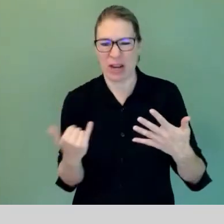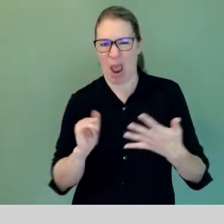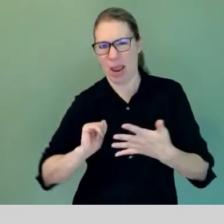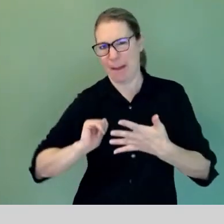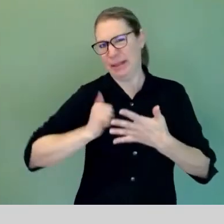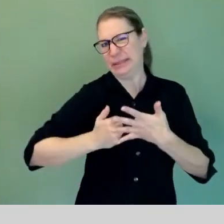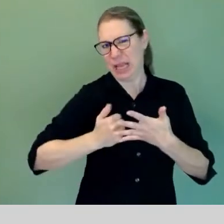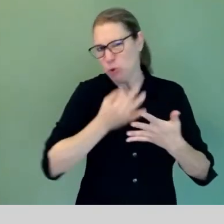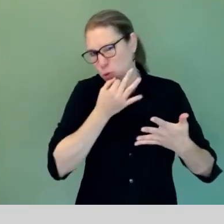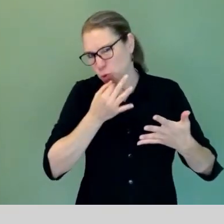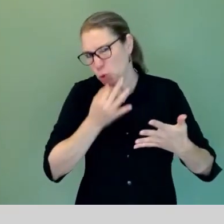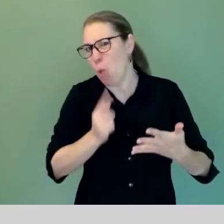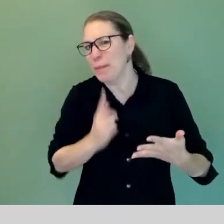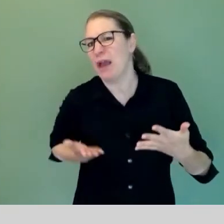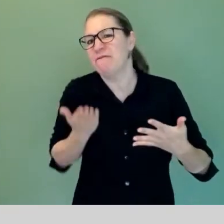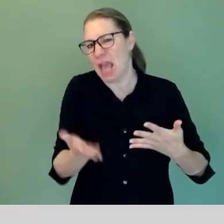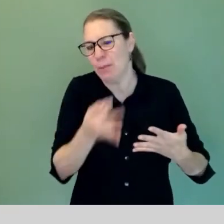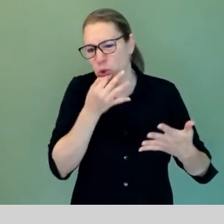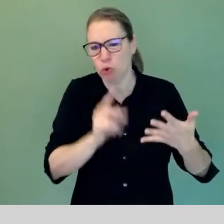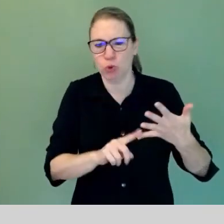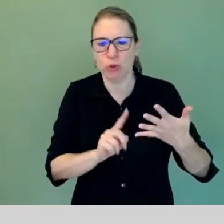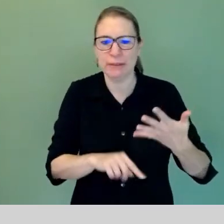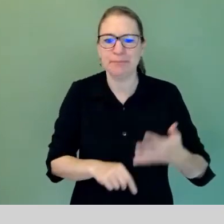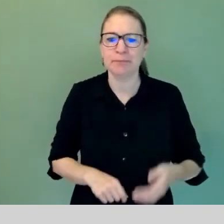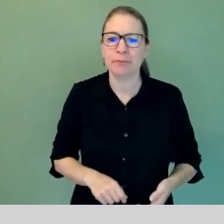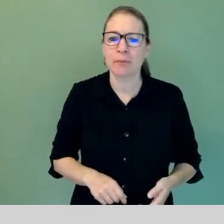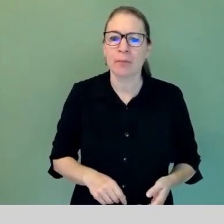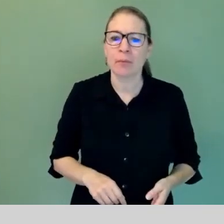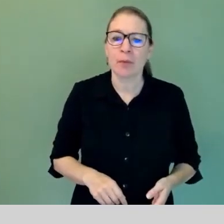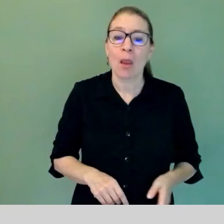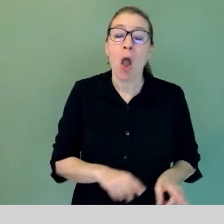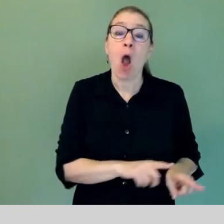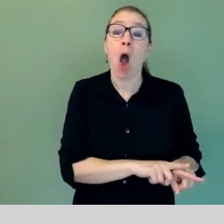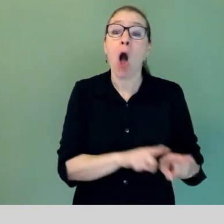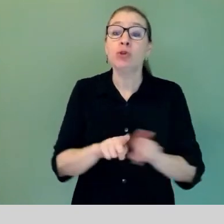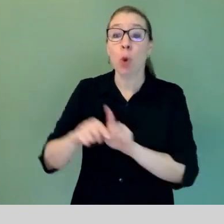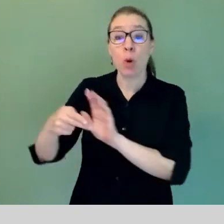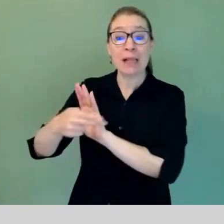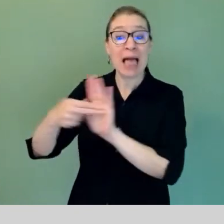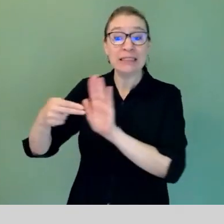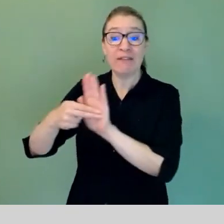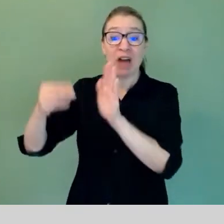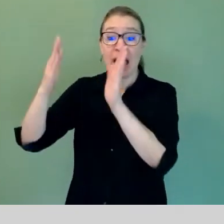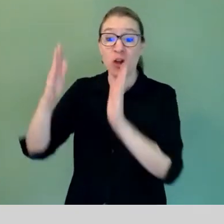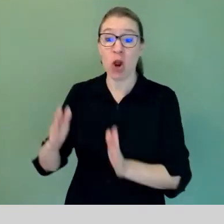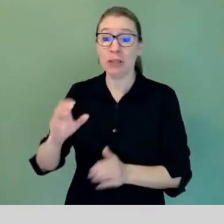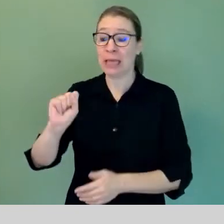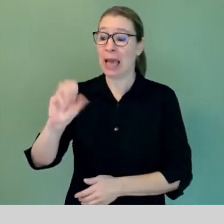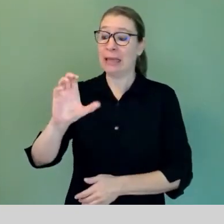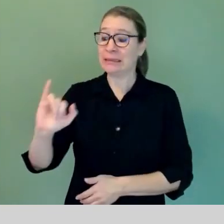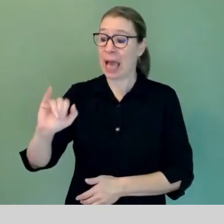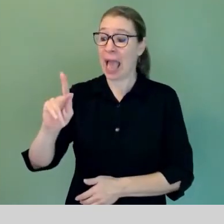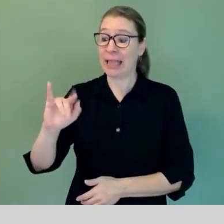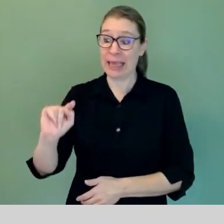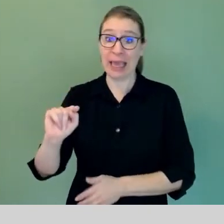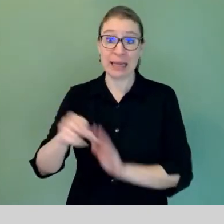which is currently under implementation and will be available soon. Furthermore, the classifiers, the git-clone classifiers